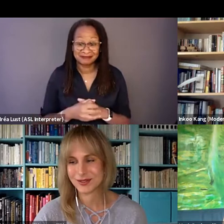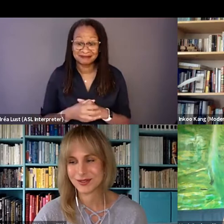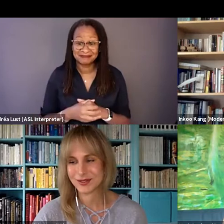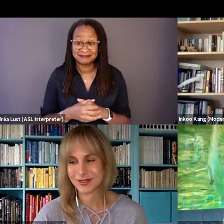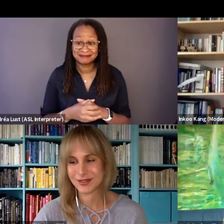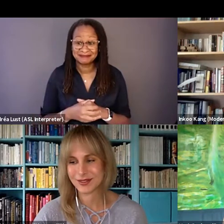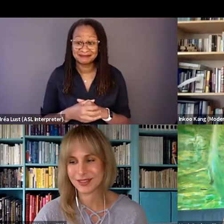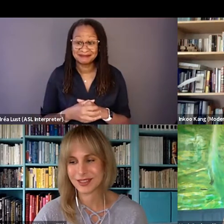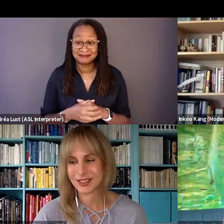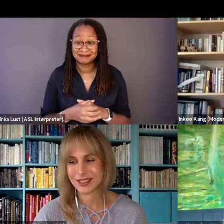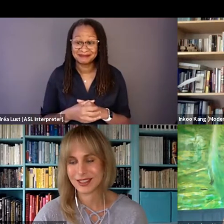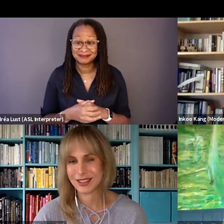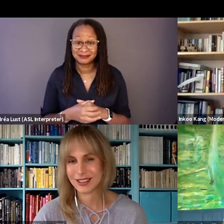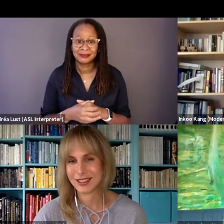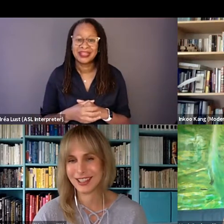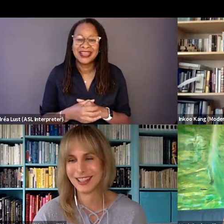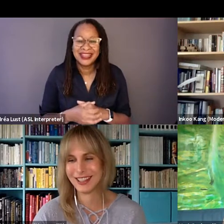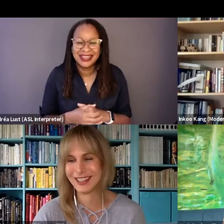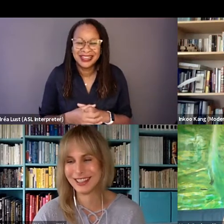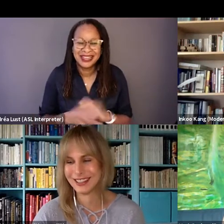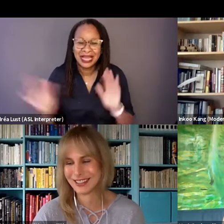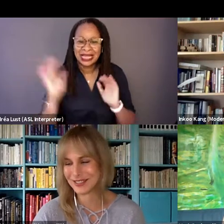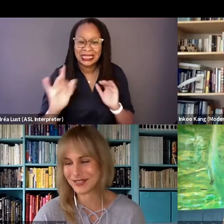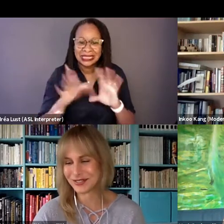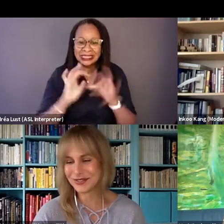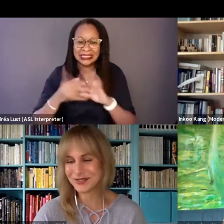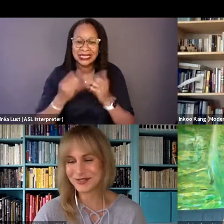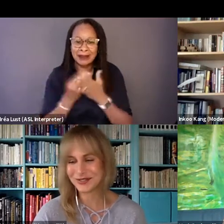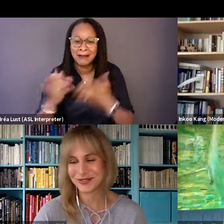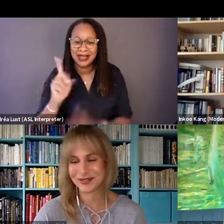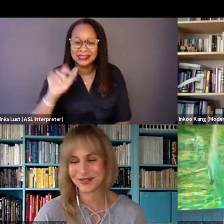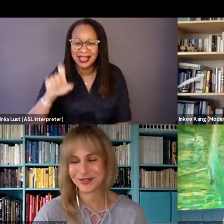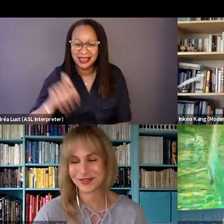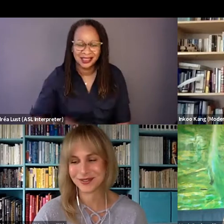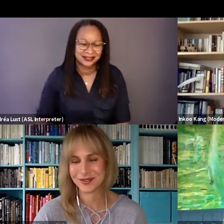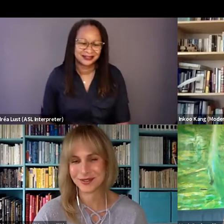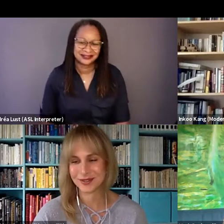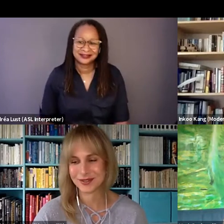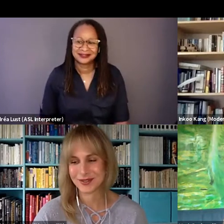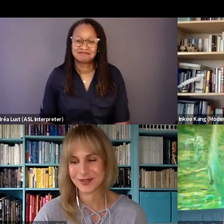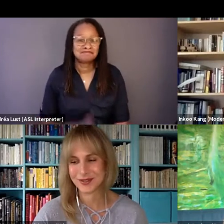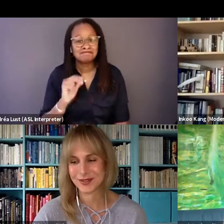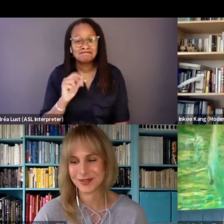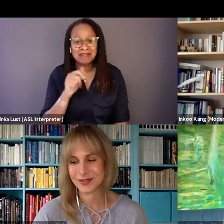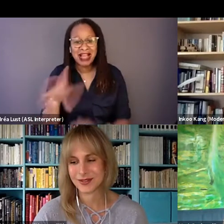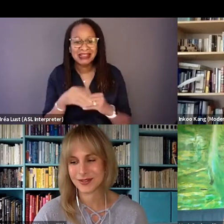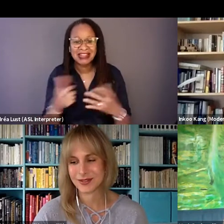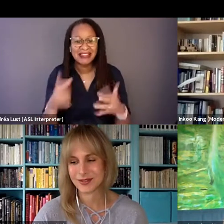I was gonna say, click this link to buy a Dale. But no, I agree with Jay.